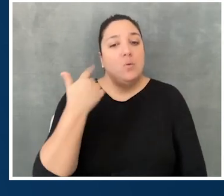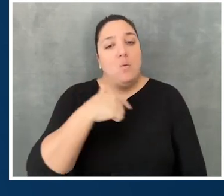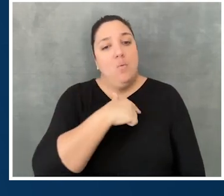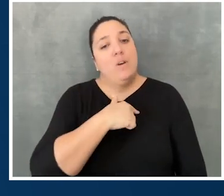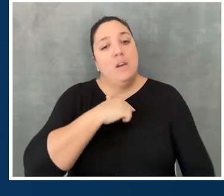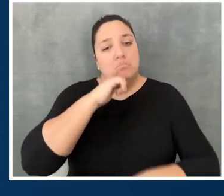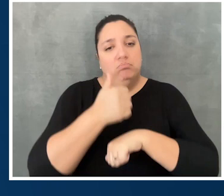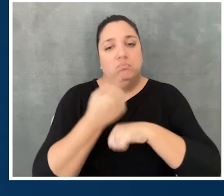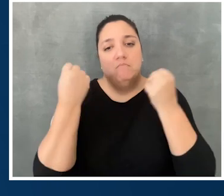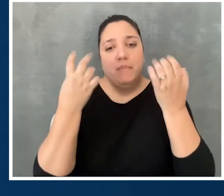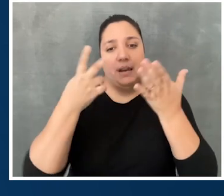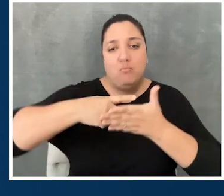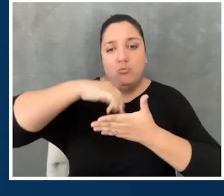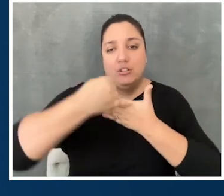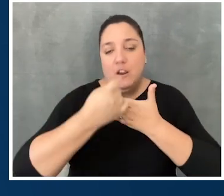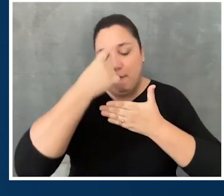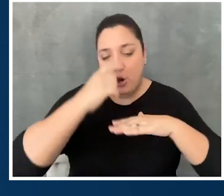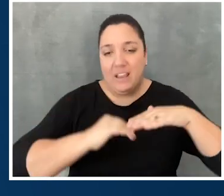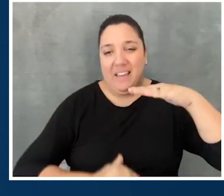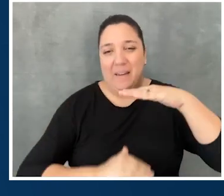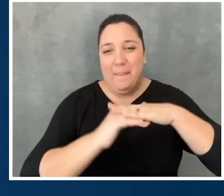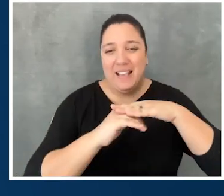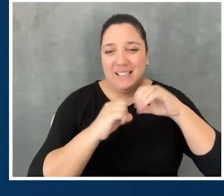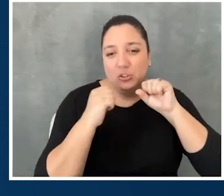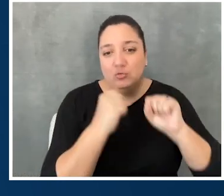initiatives, both with advocates with disabilities